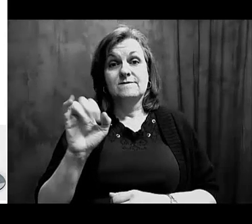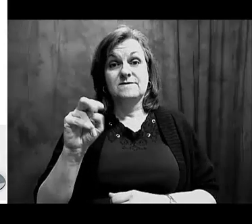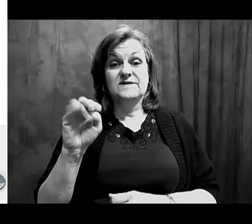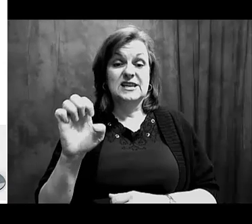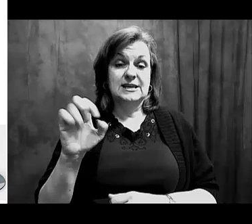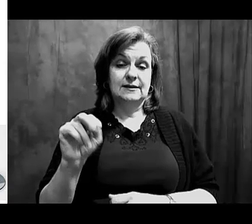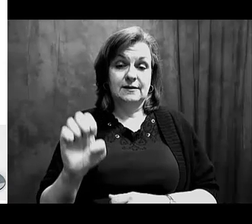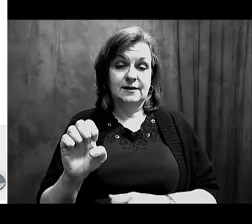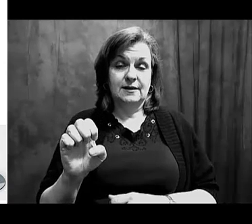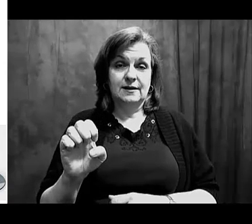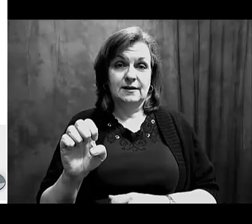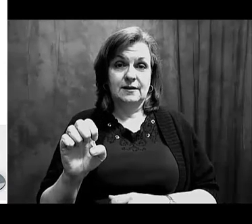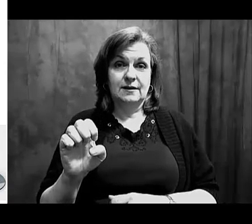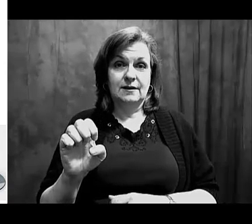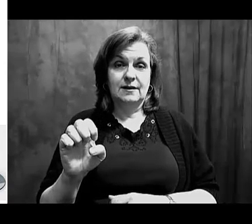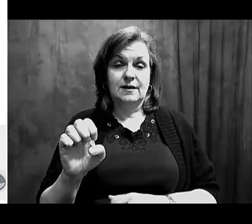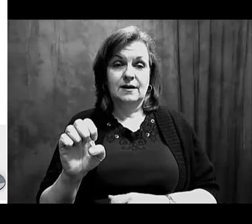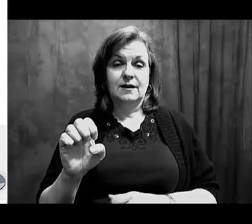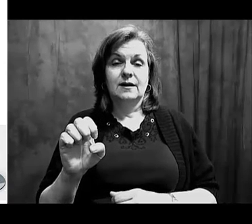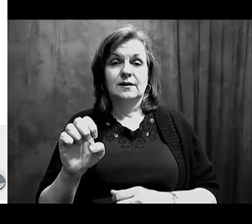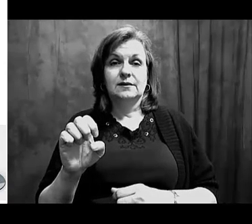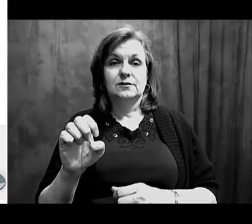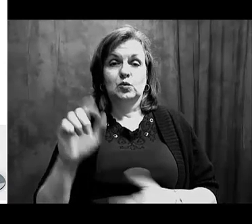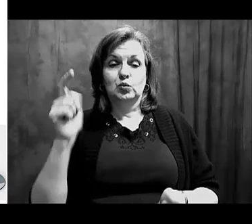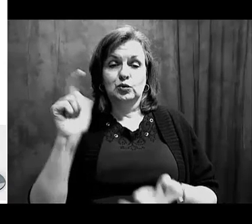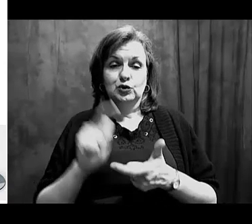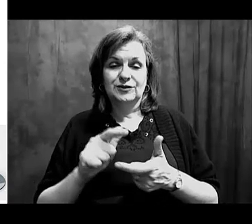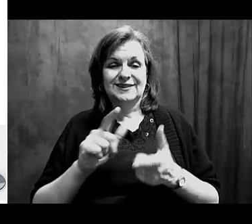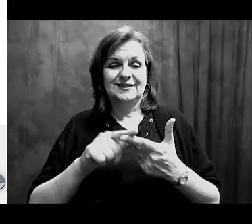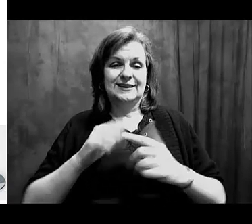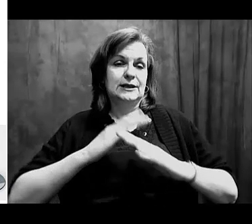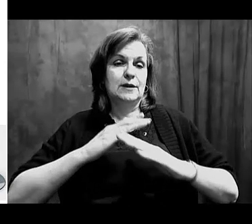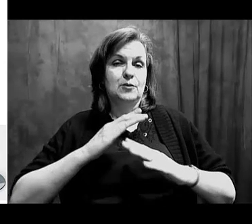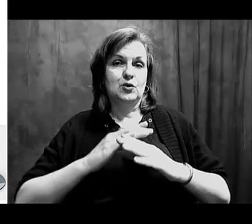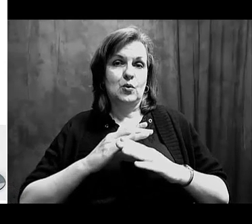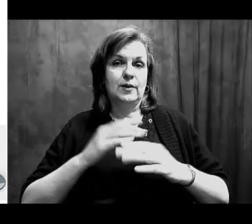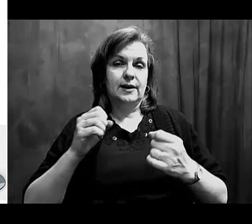inhibitory transmitters